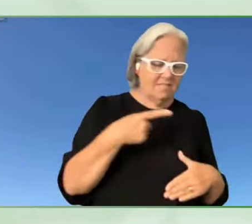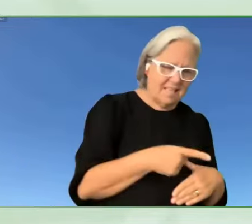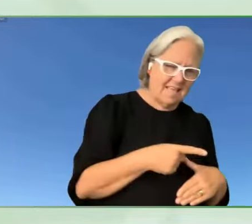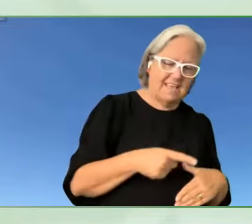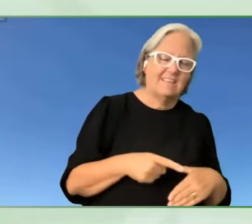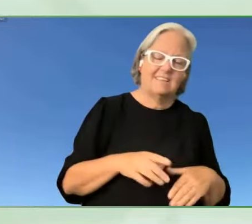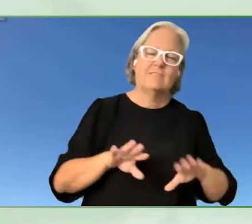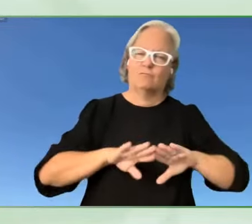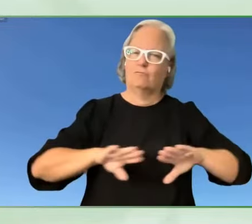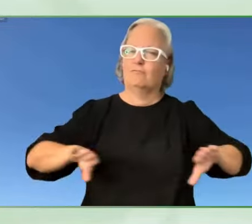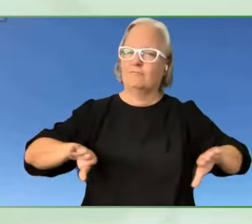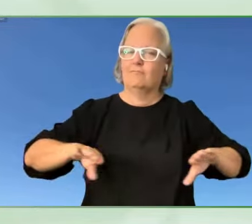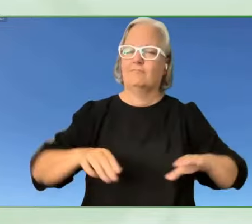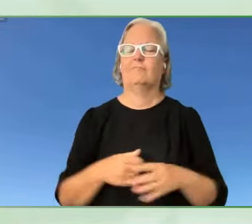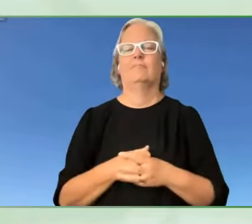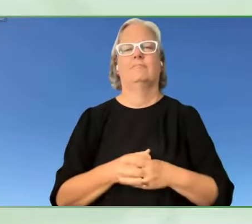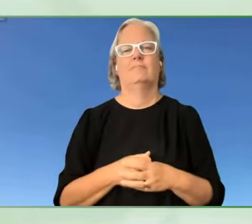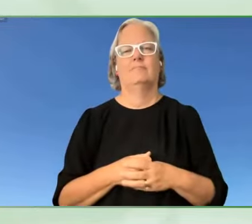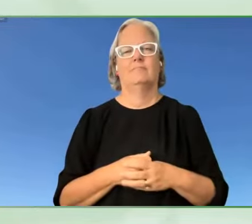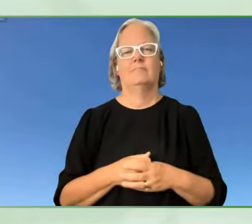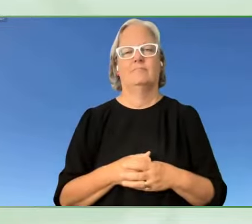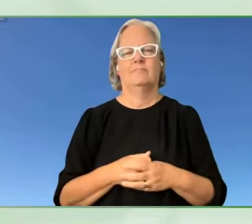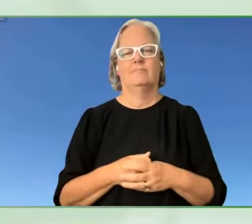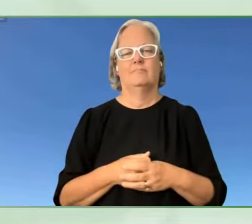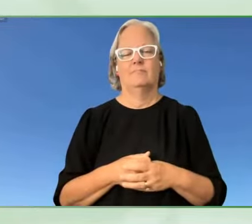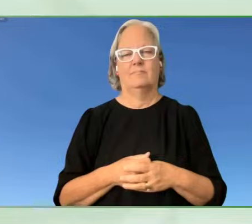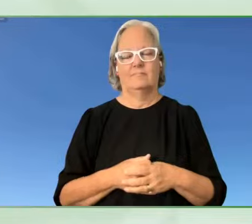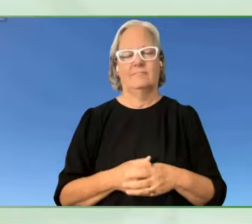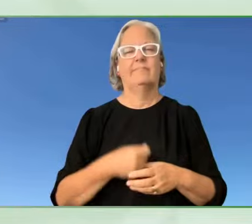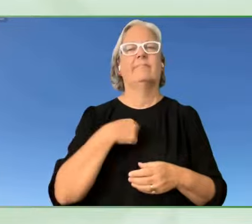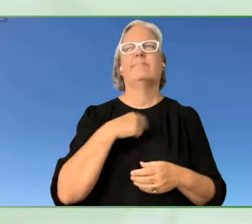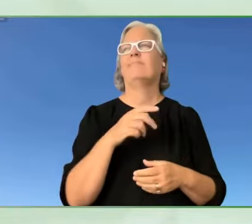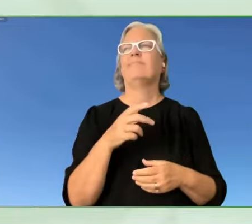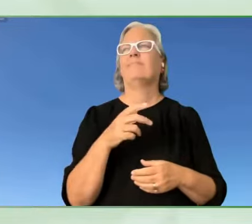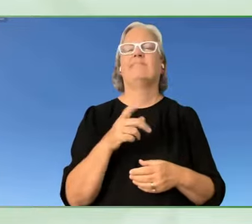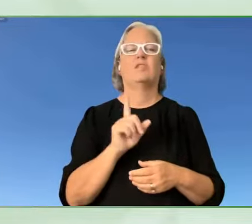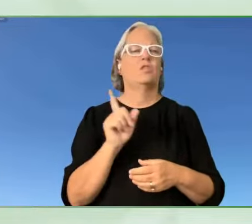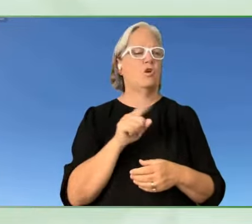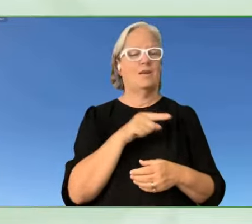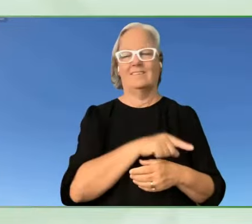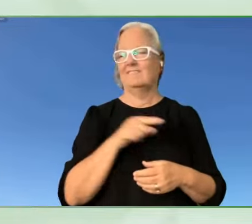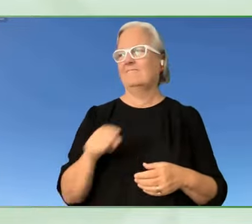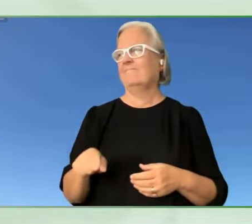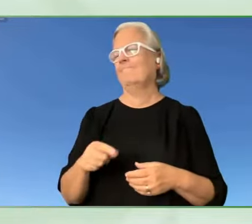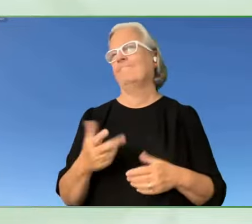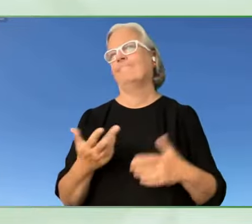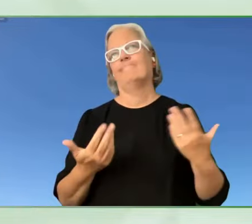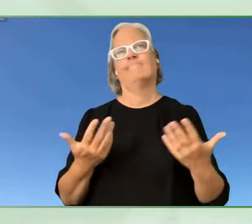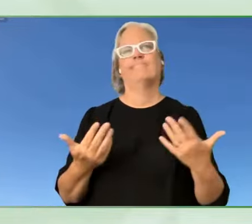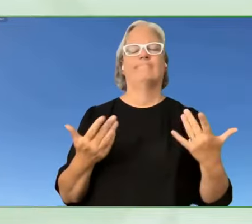implement them into a classroom. And the UDL as a framework. It is a guiding principle that helps you develop. Therefore, it is important that even when you are talking about teachers and educators, we really need to implement the same concept in their professional development as well.